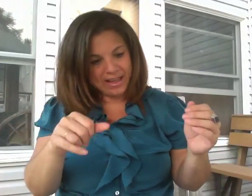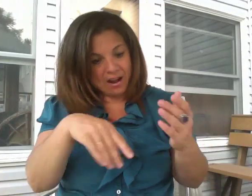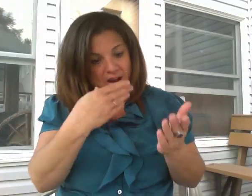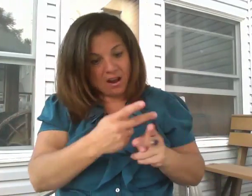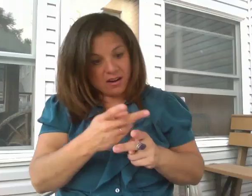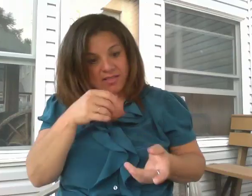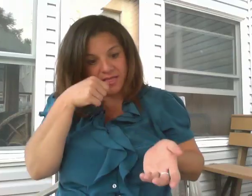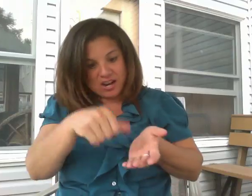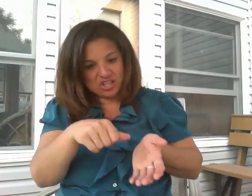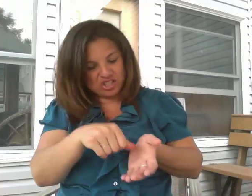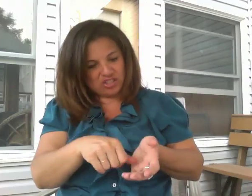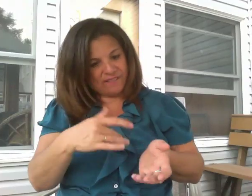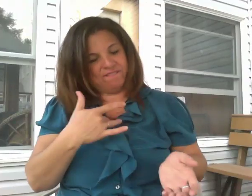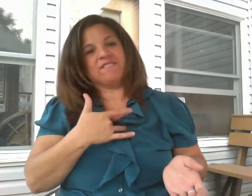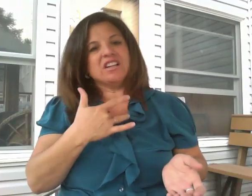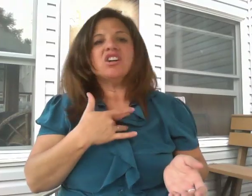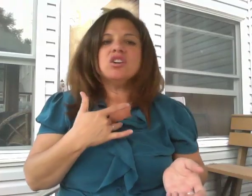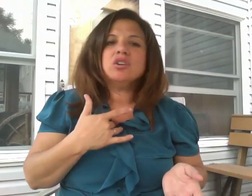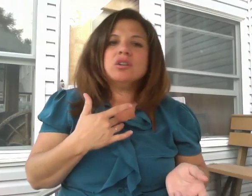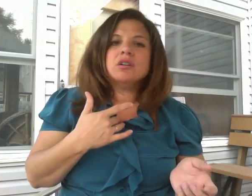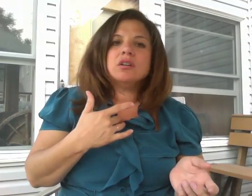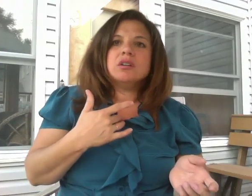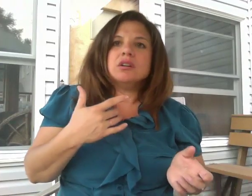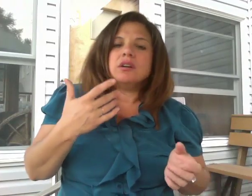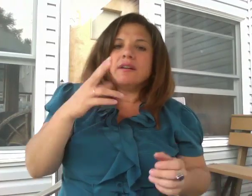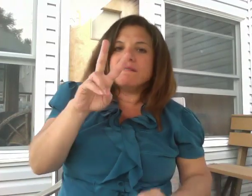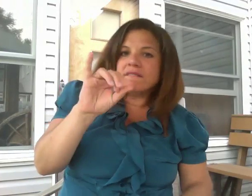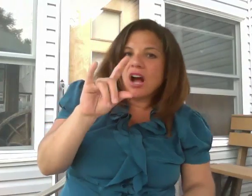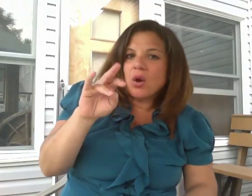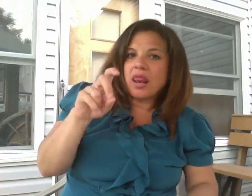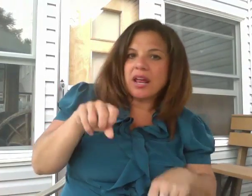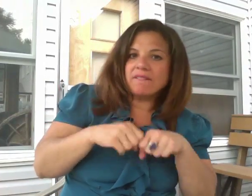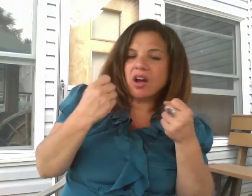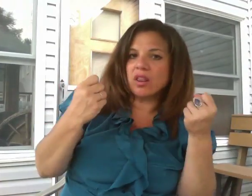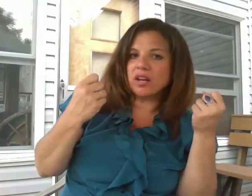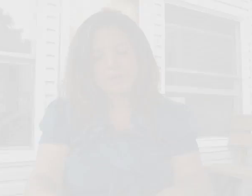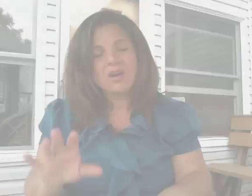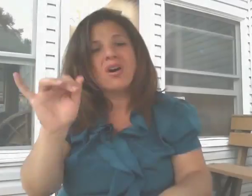That kind of letter makes me feel violated.